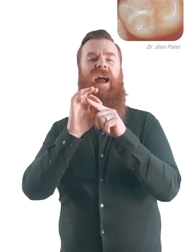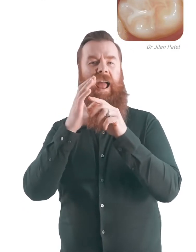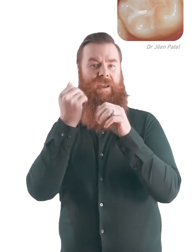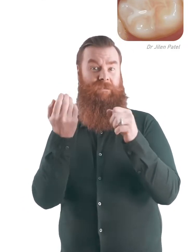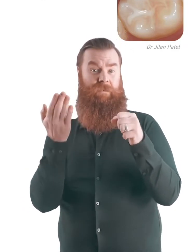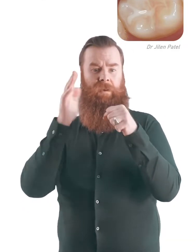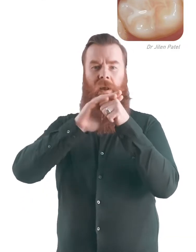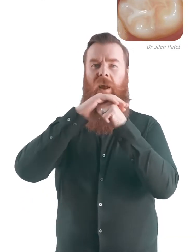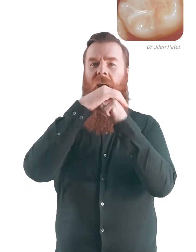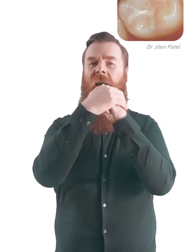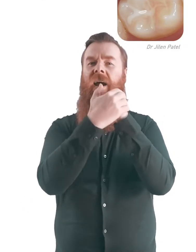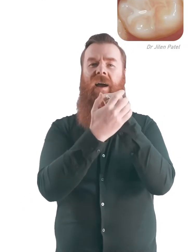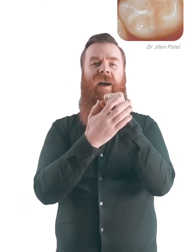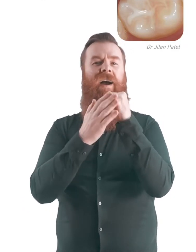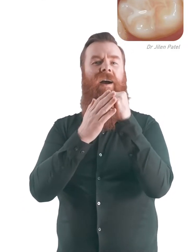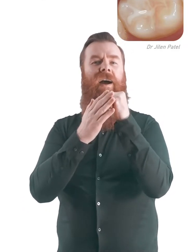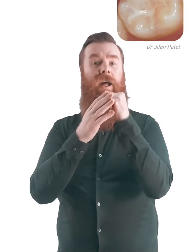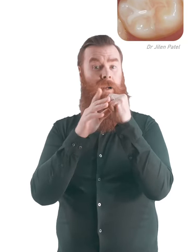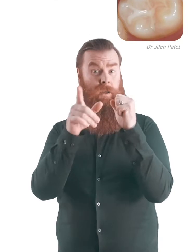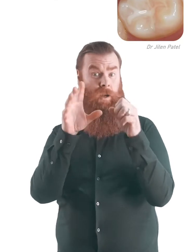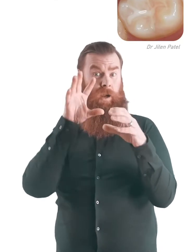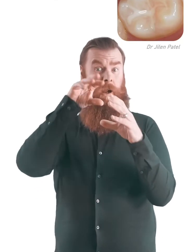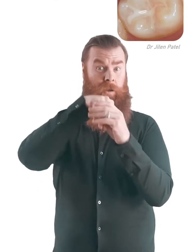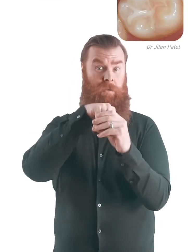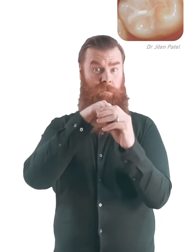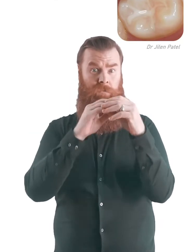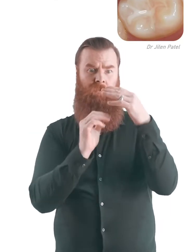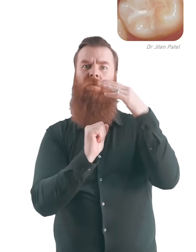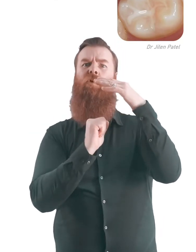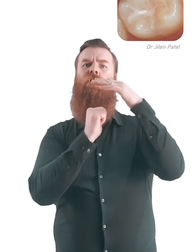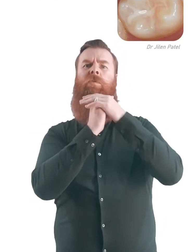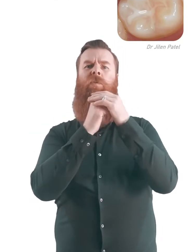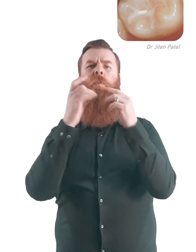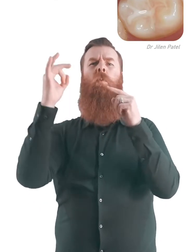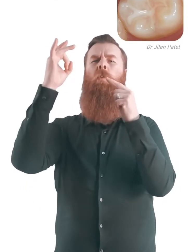Fluoride is a key ingredient in this filling material.